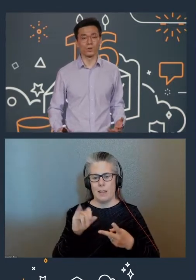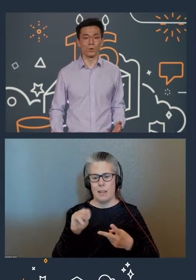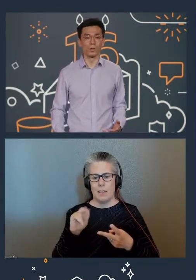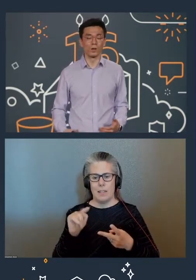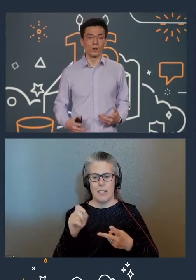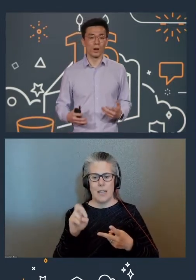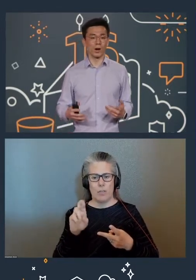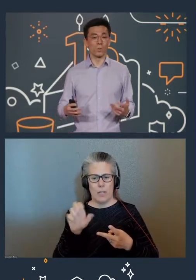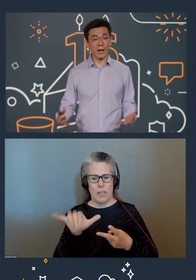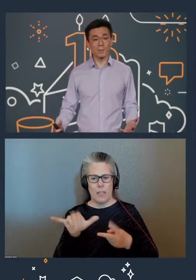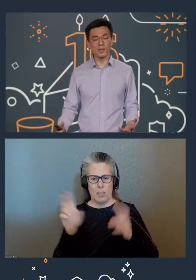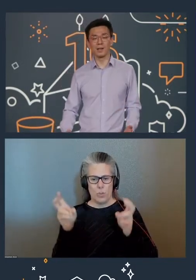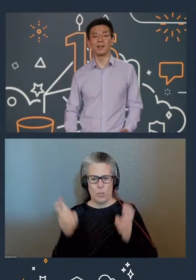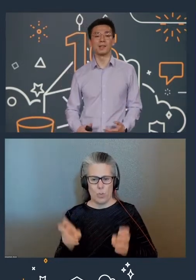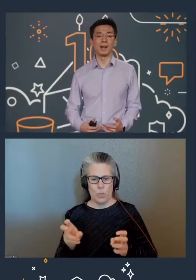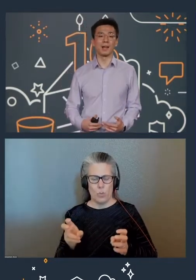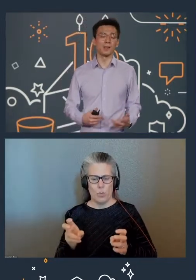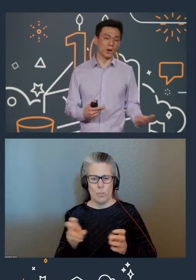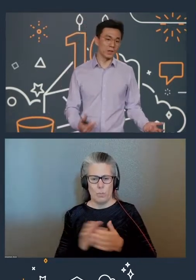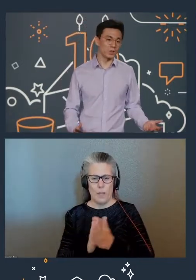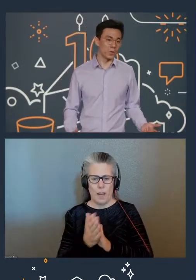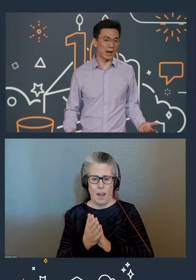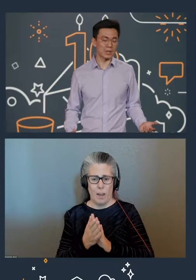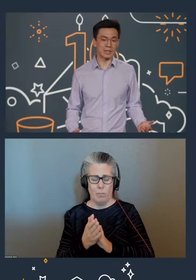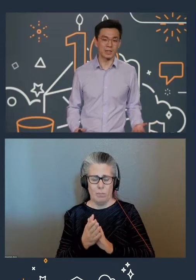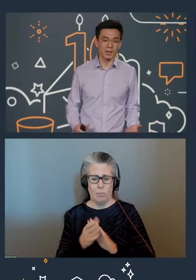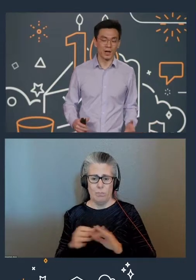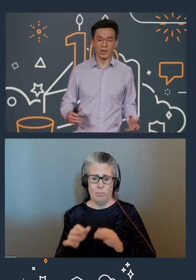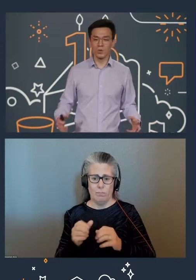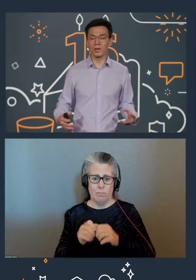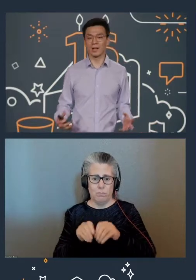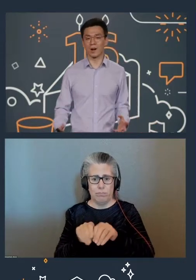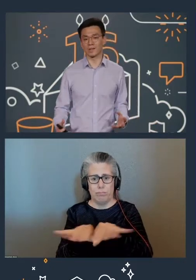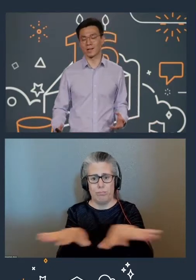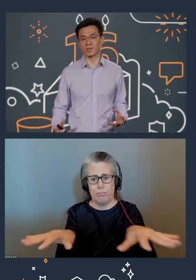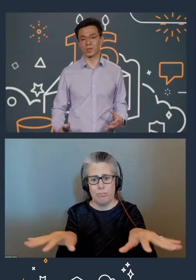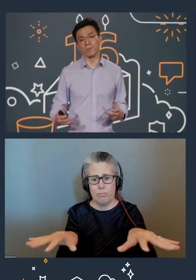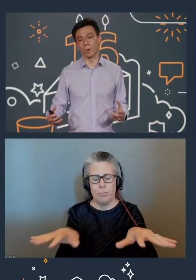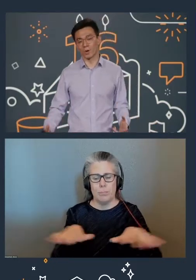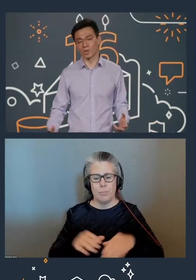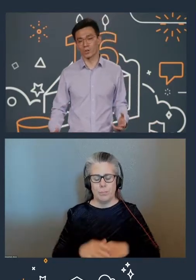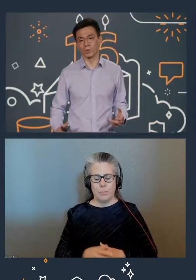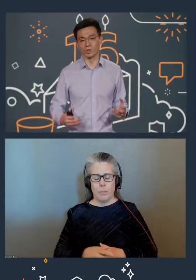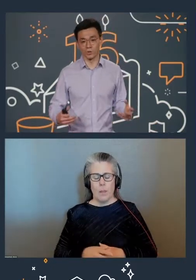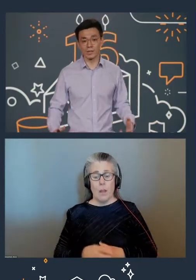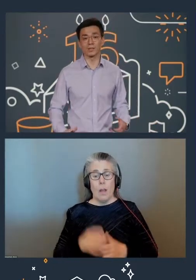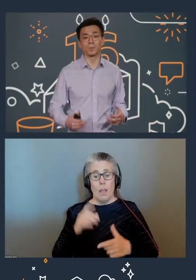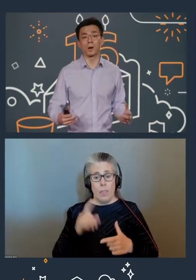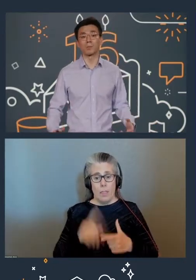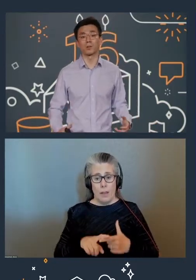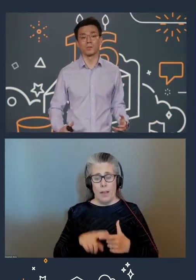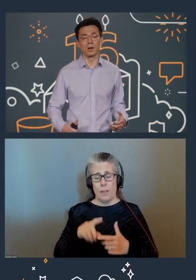So what happened then is in the early 2000, a new kinda architecture emerged to address the problem